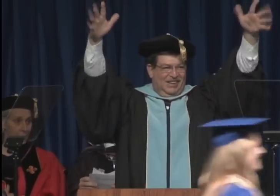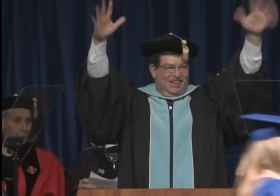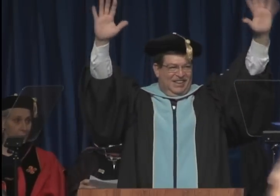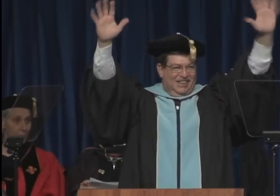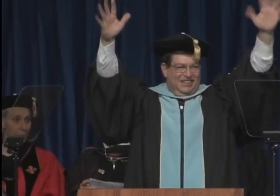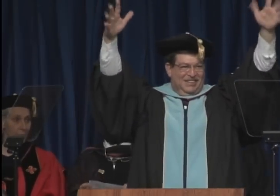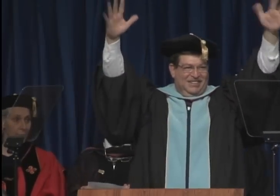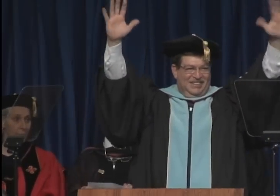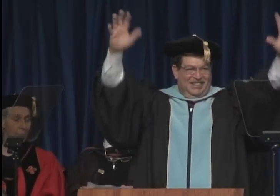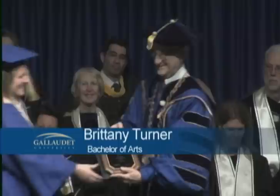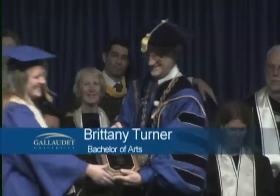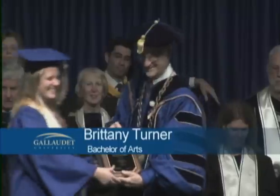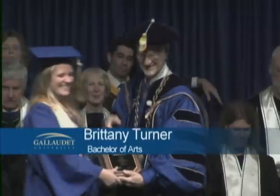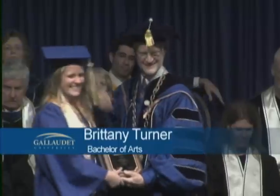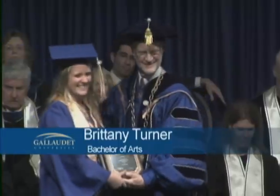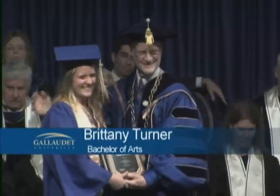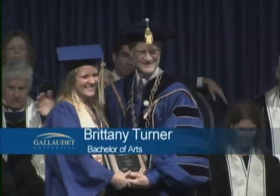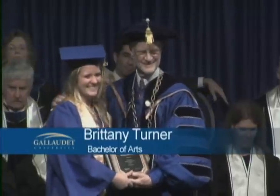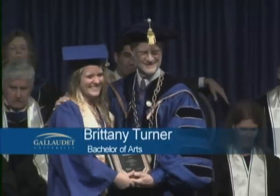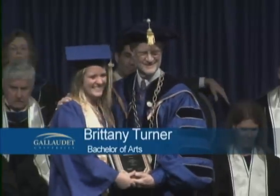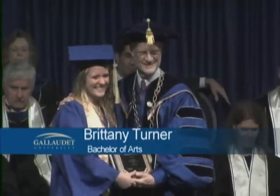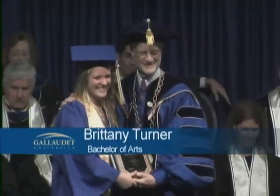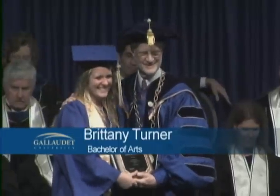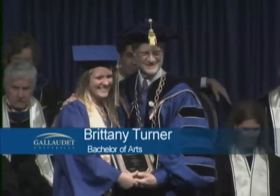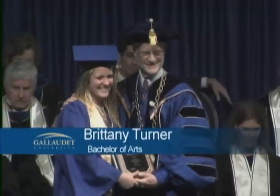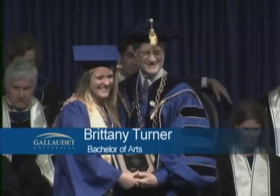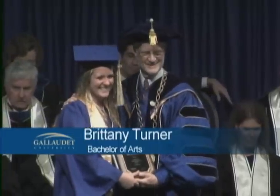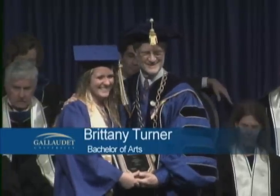Thanks so much.